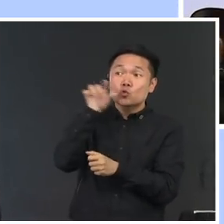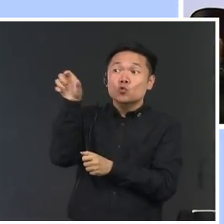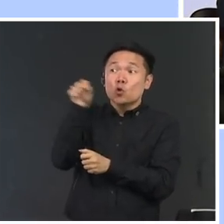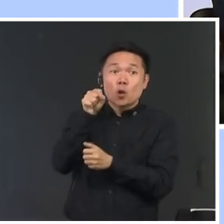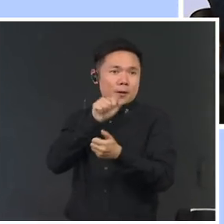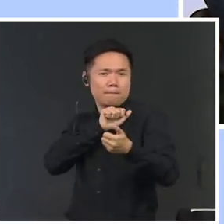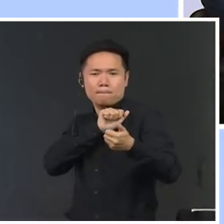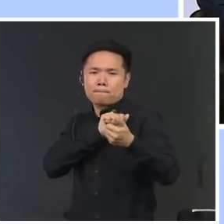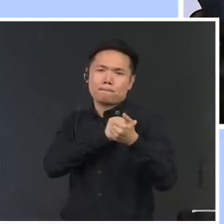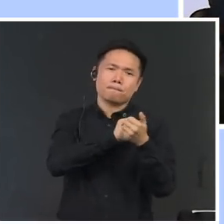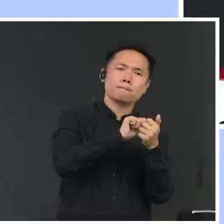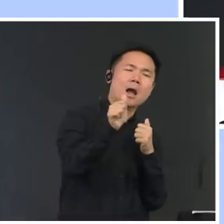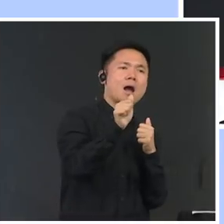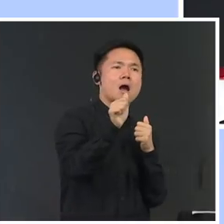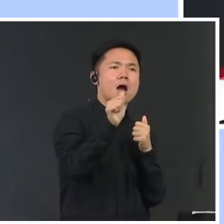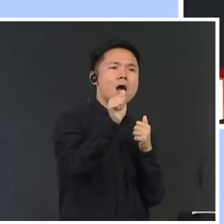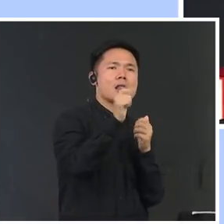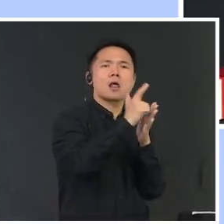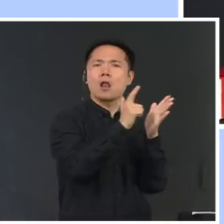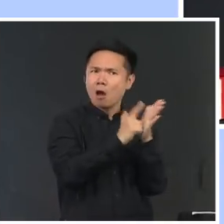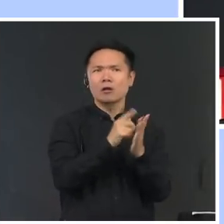that the relatives passed away, is because of the passing of the